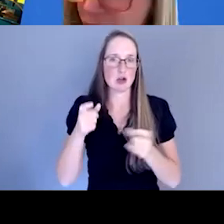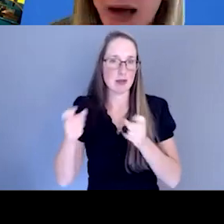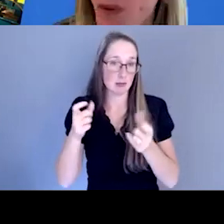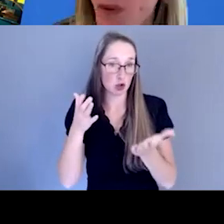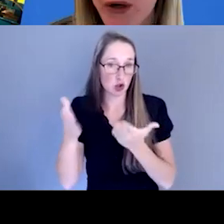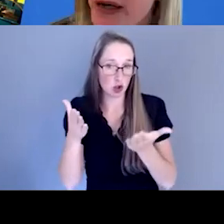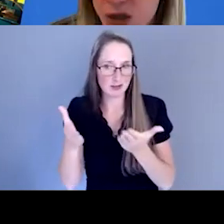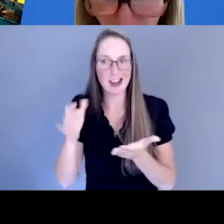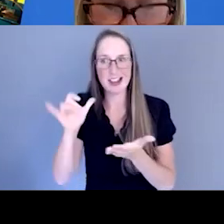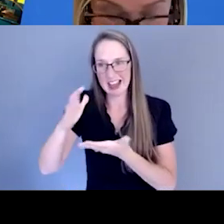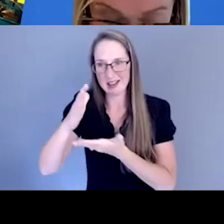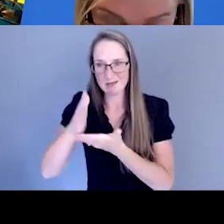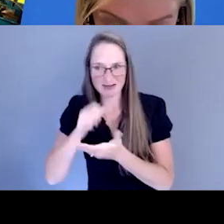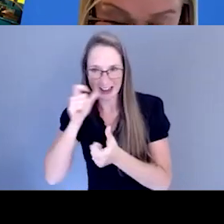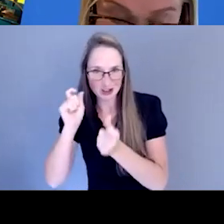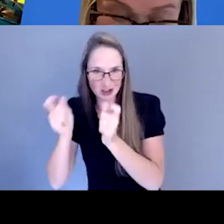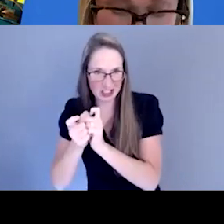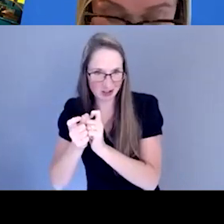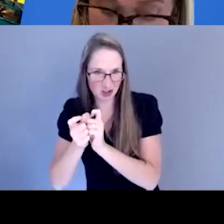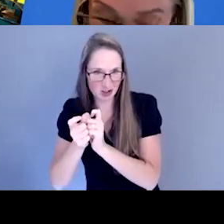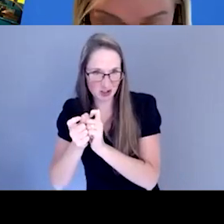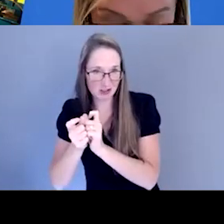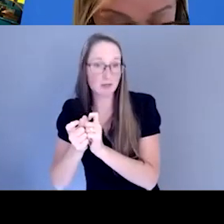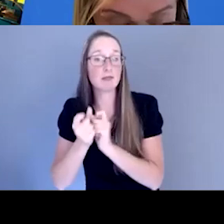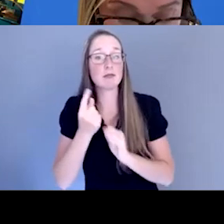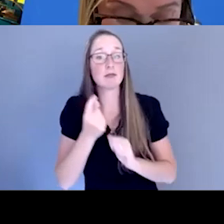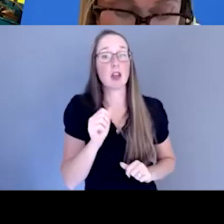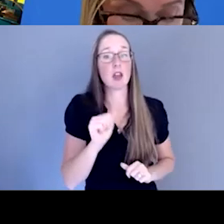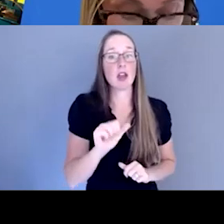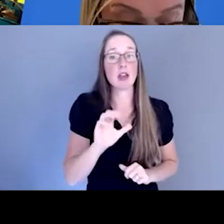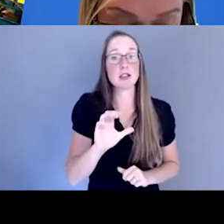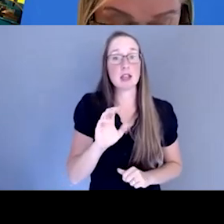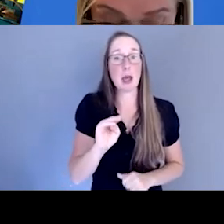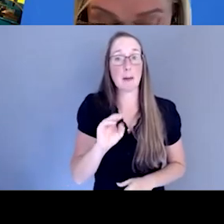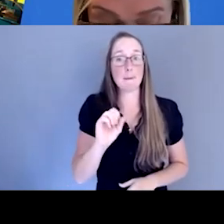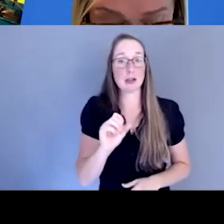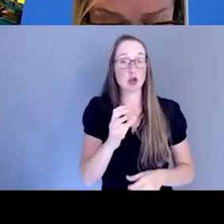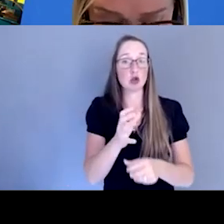That part has not changed at all. Under ACMS, the recipient must